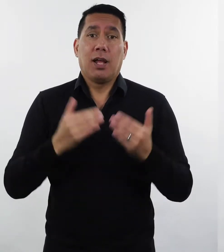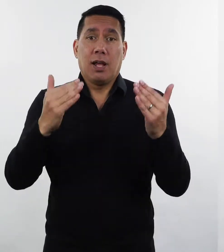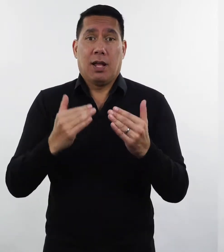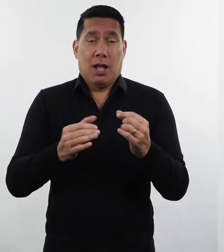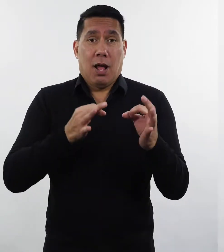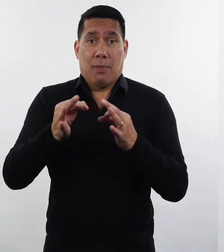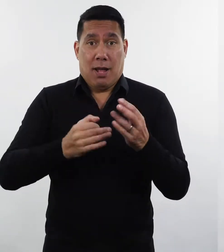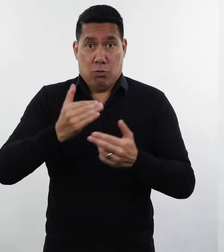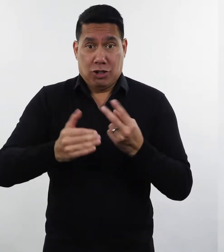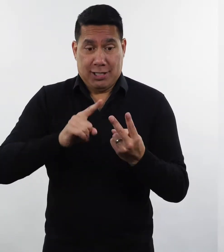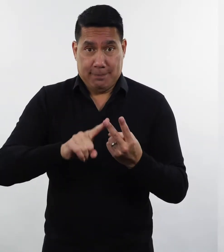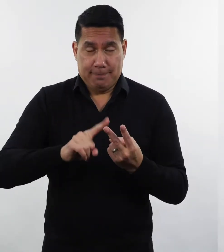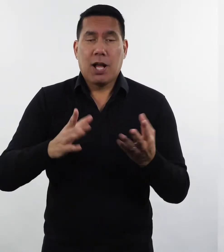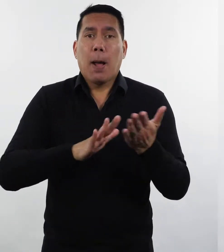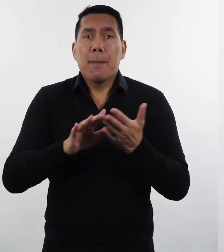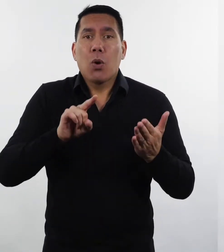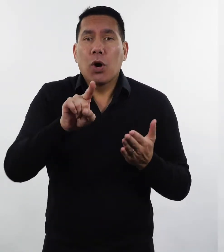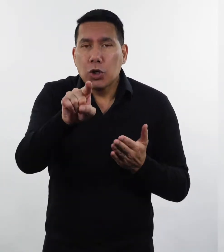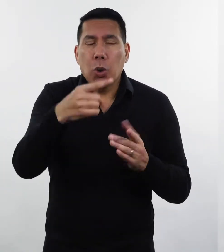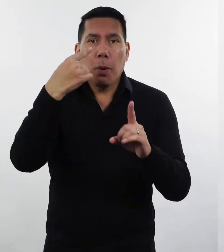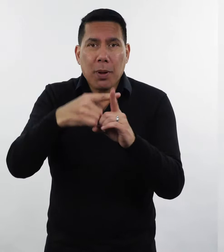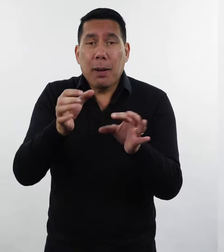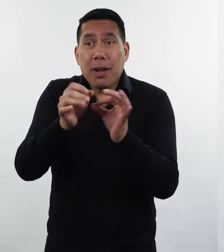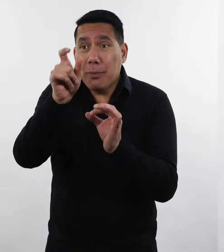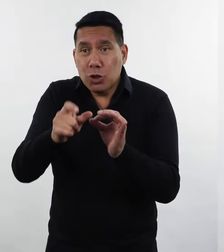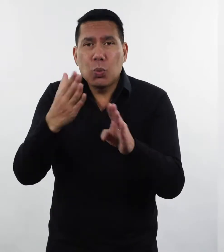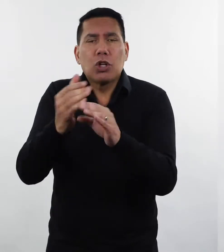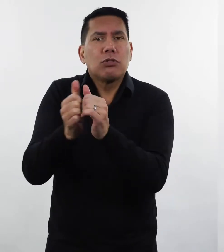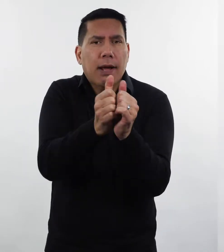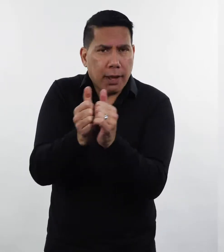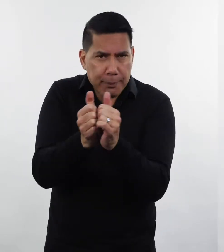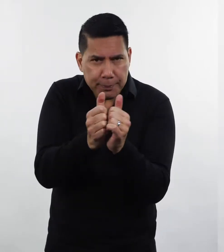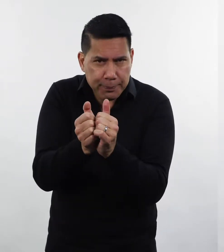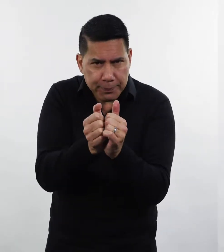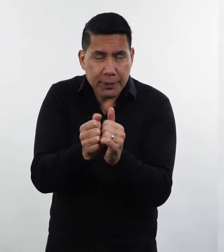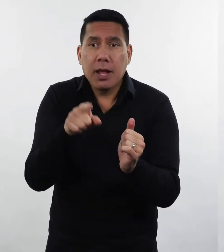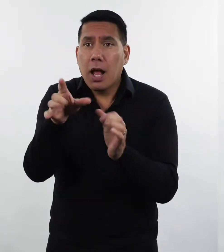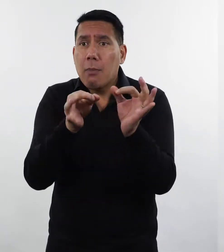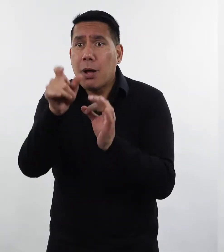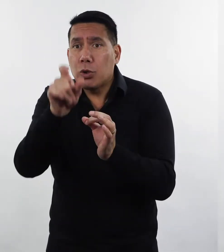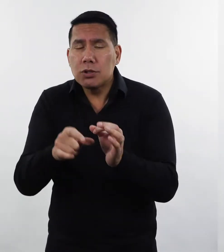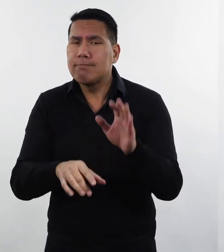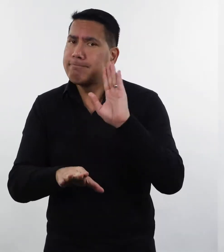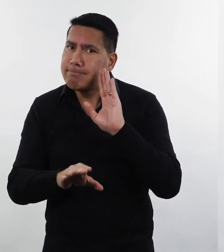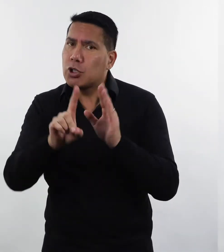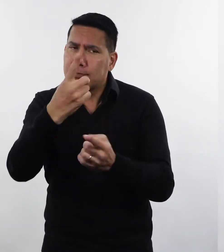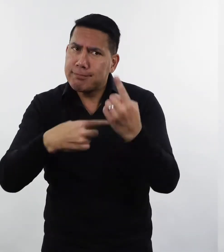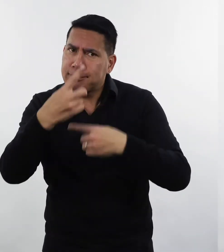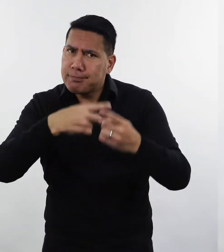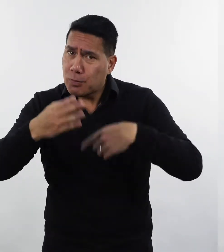This means that you and the planner work together. The planner should listen to you and work with you towards your goals.